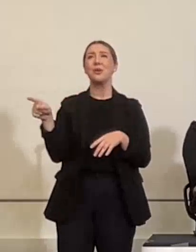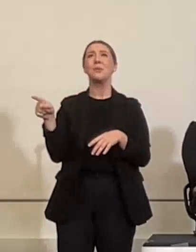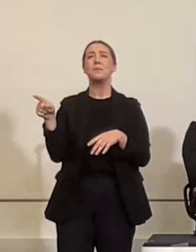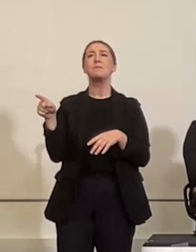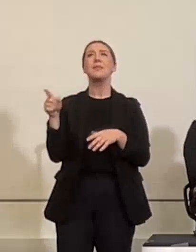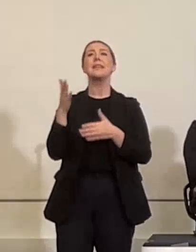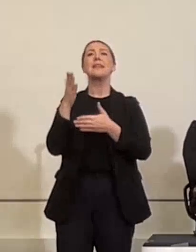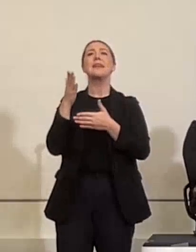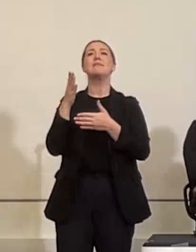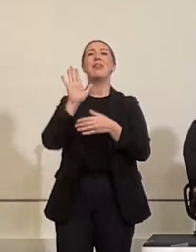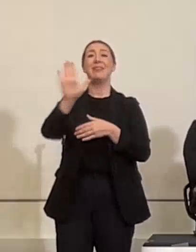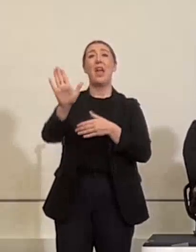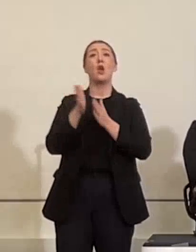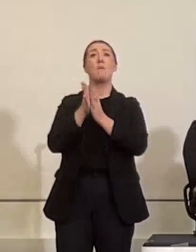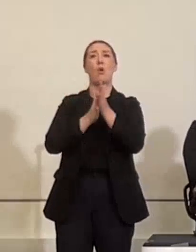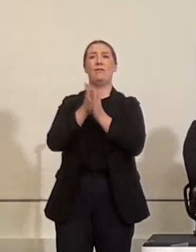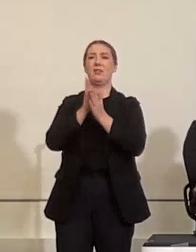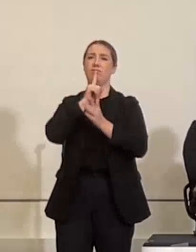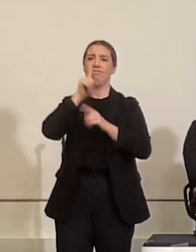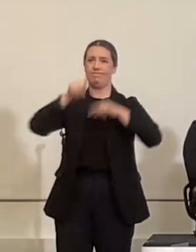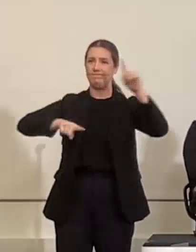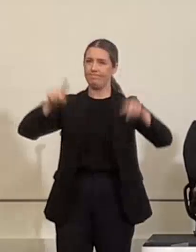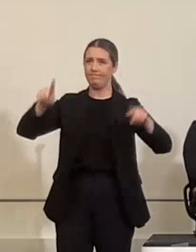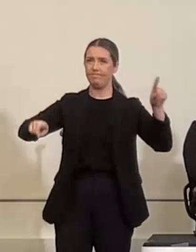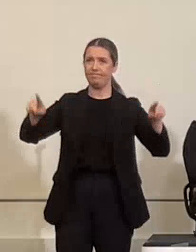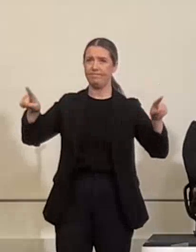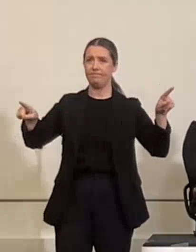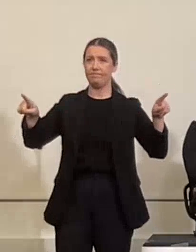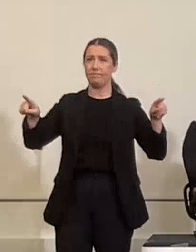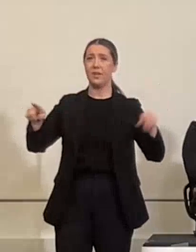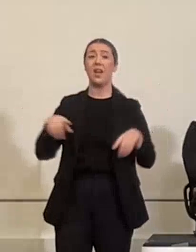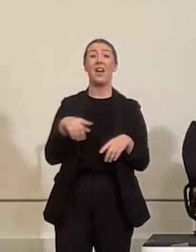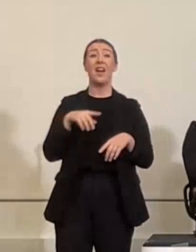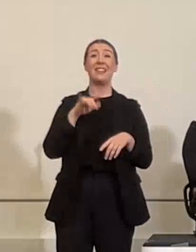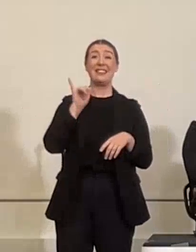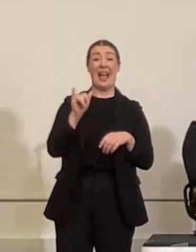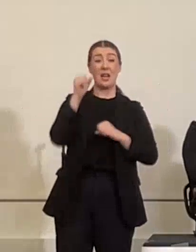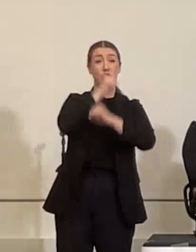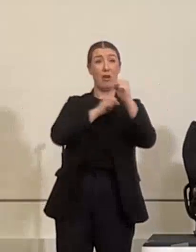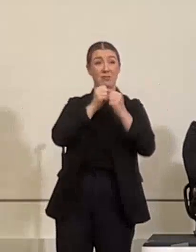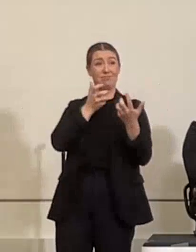different things. So you can't use the same strategy for every middle manager.